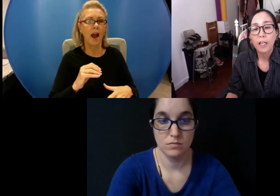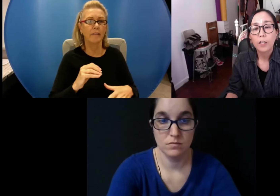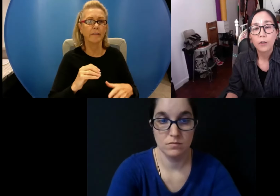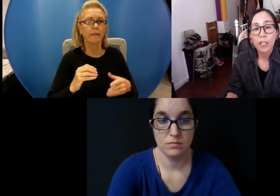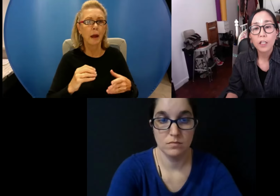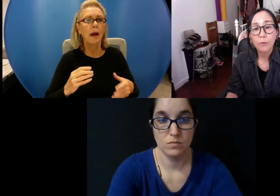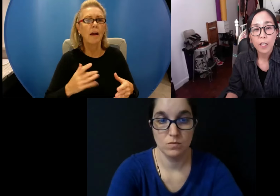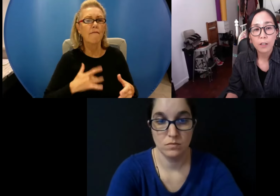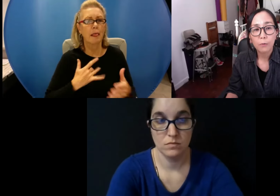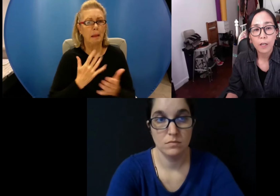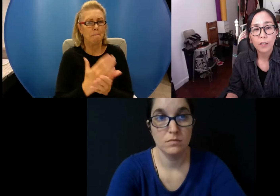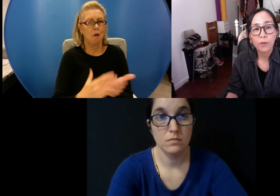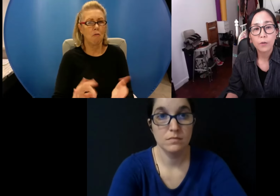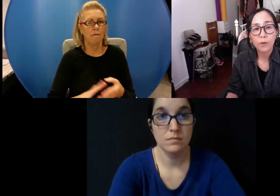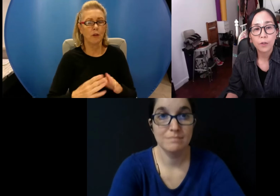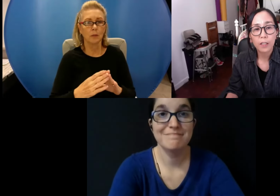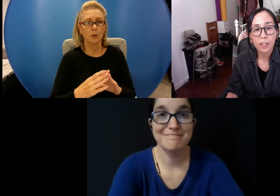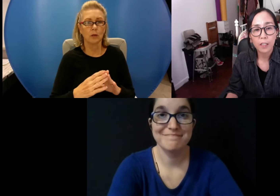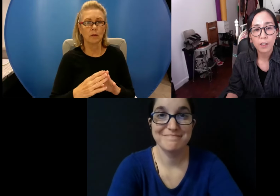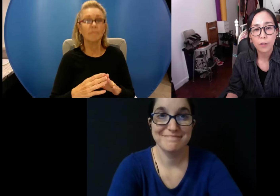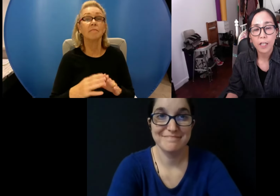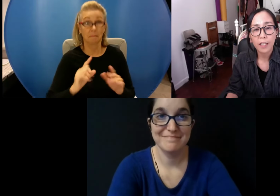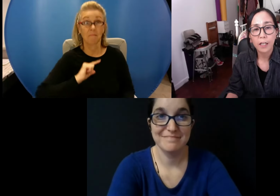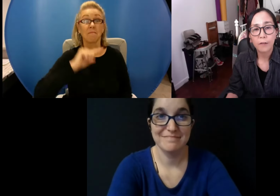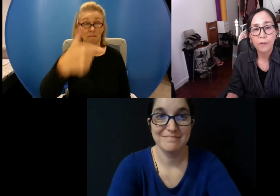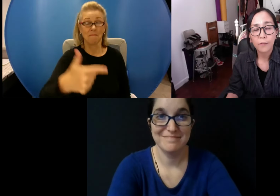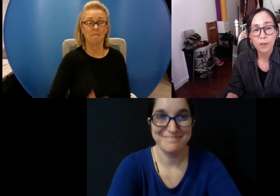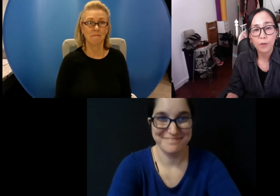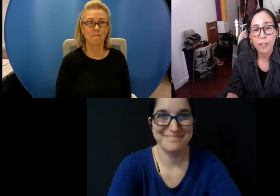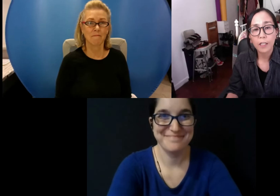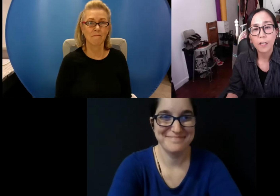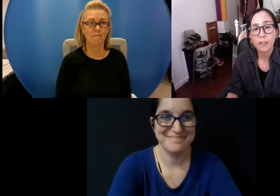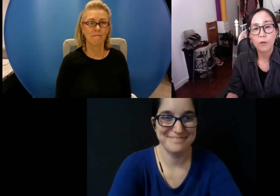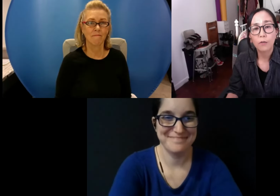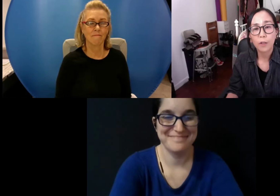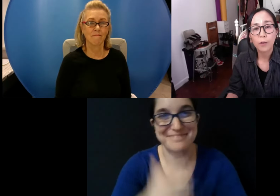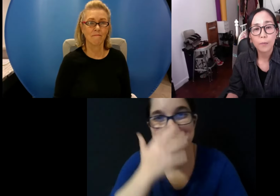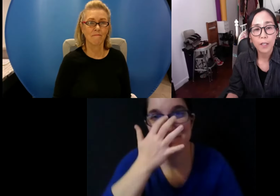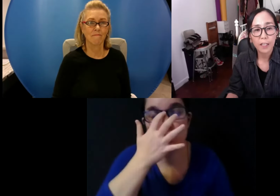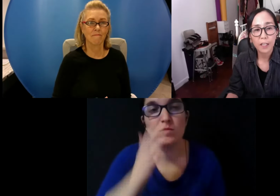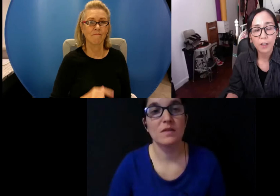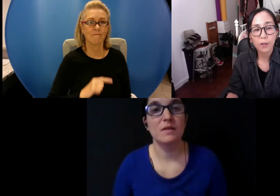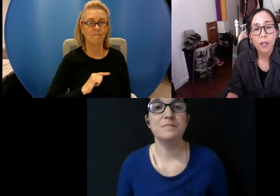So, each week one to two student teachers would take a 15 to 20 minutes long recorded presentation